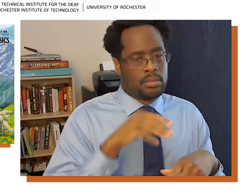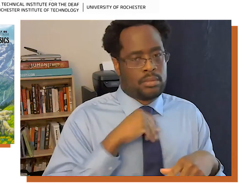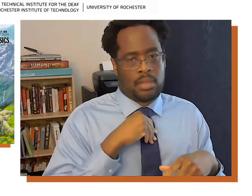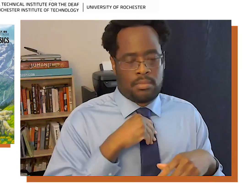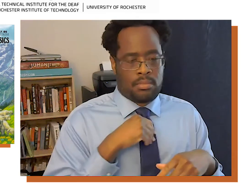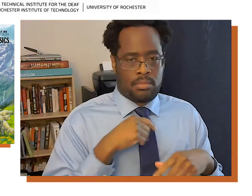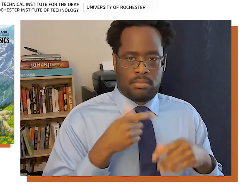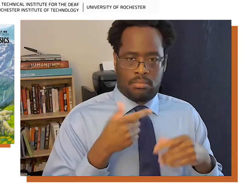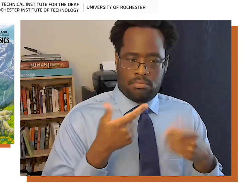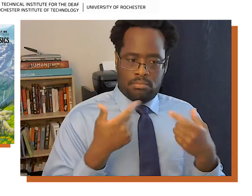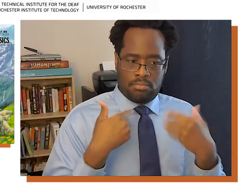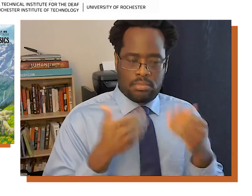The teacher said that I had to do it.